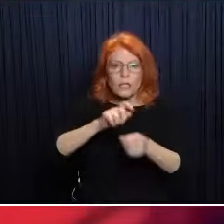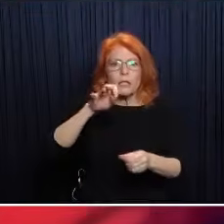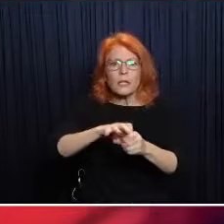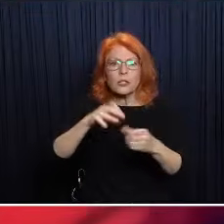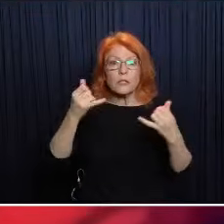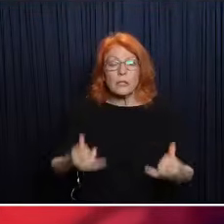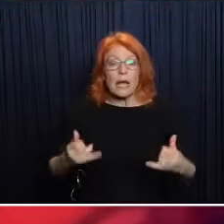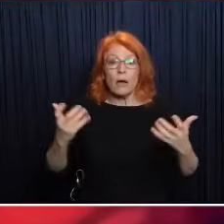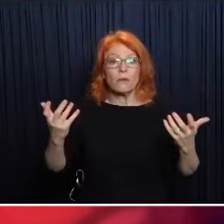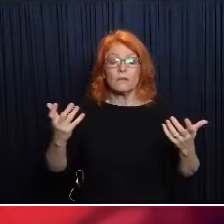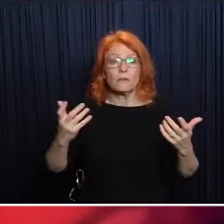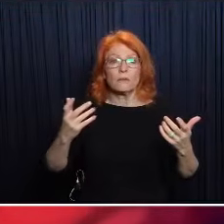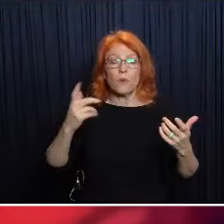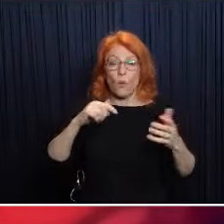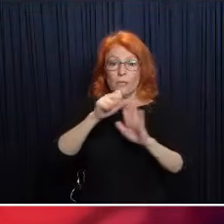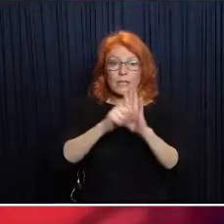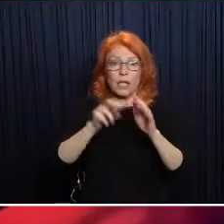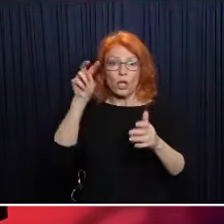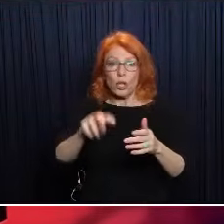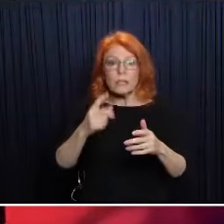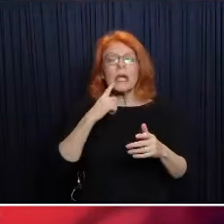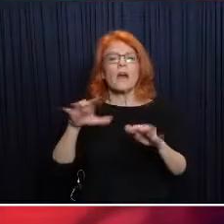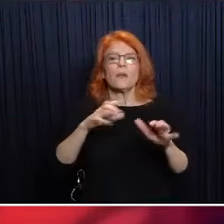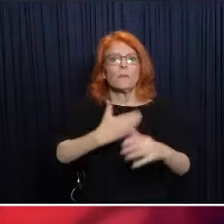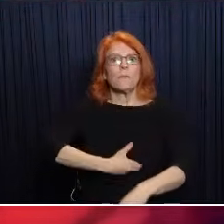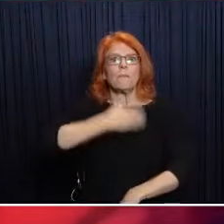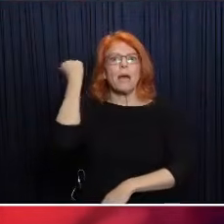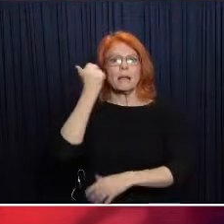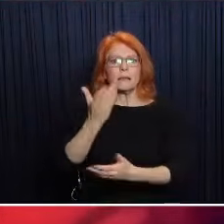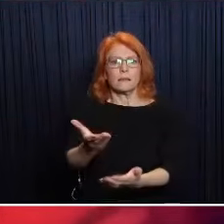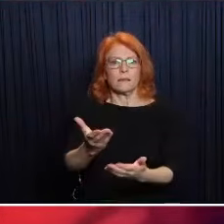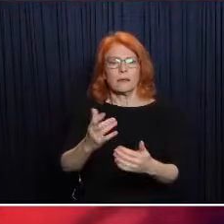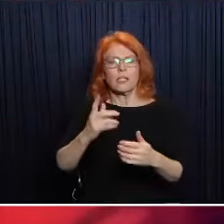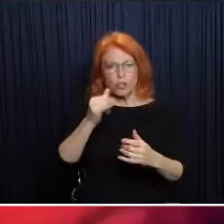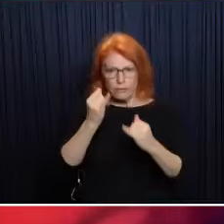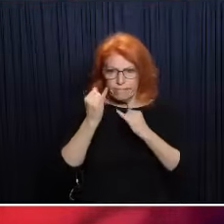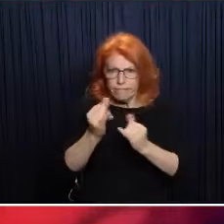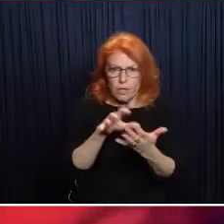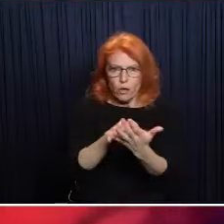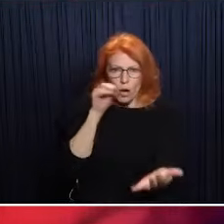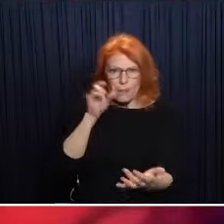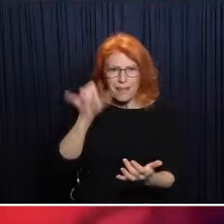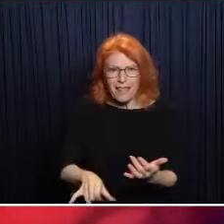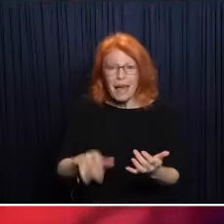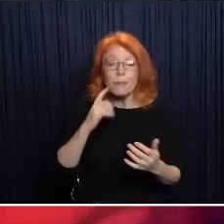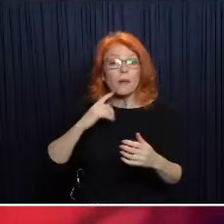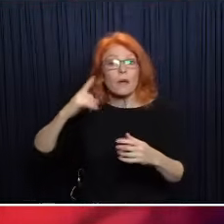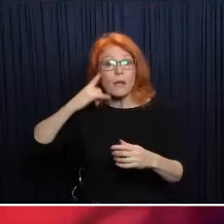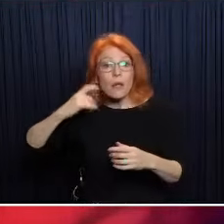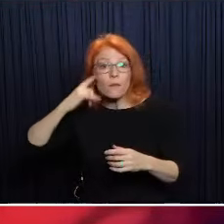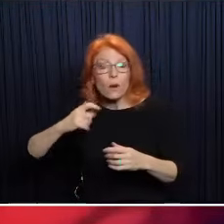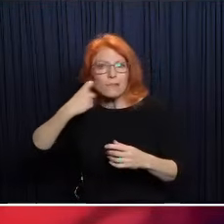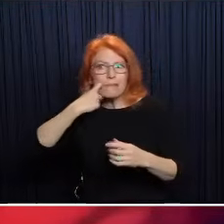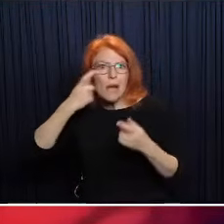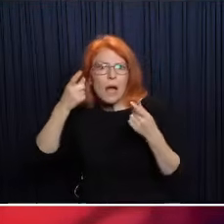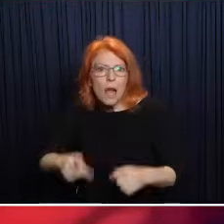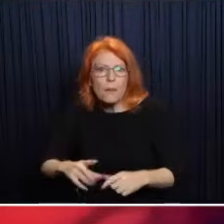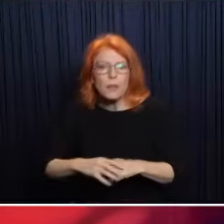NIGHT. WE REMEMBER THE HANGING CHADS. FLORIDA DID A GREAT JOB CHANGING THAT ELECTION AND THEY ARE ONE